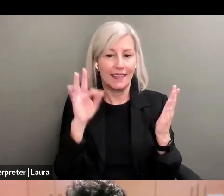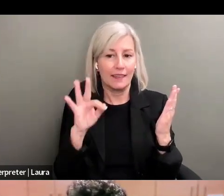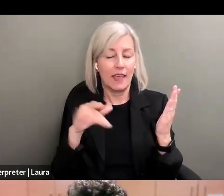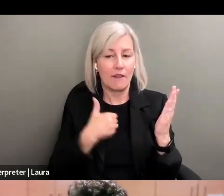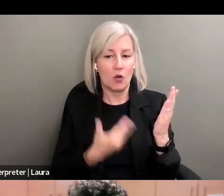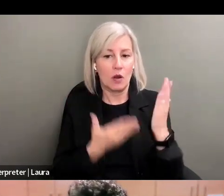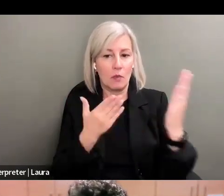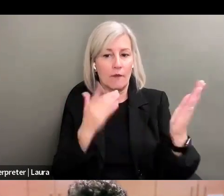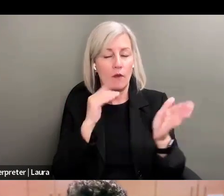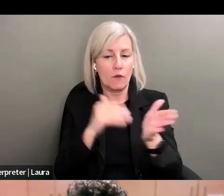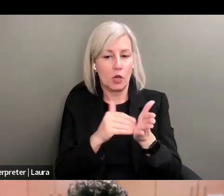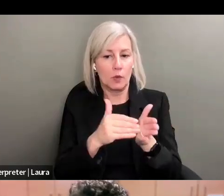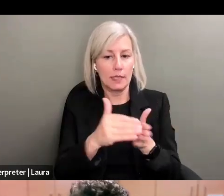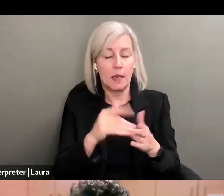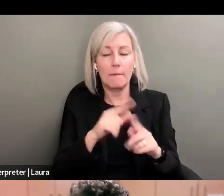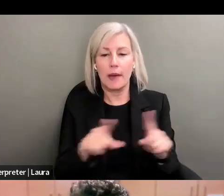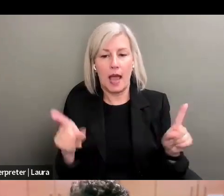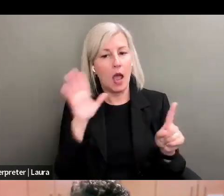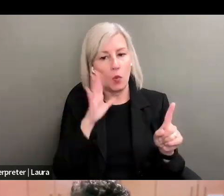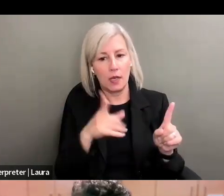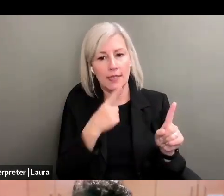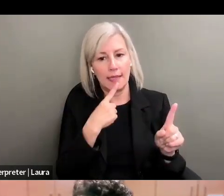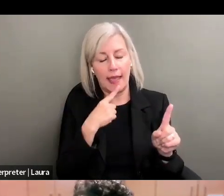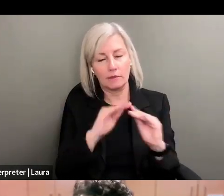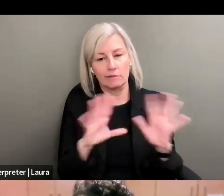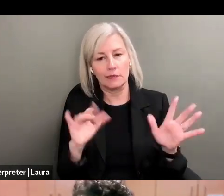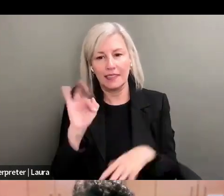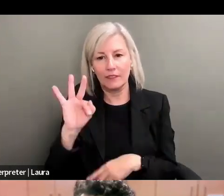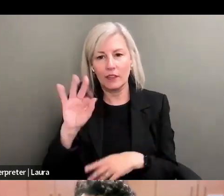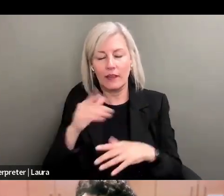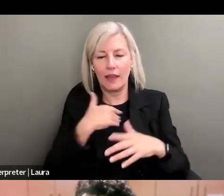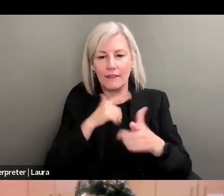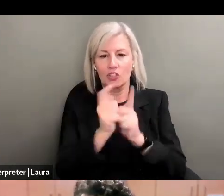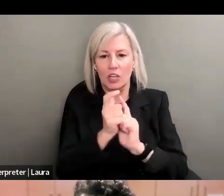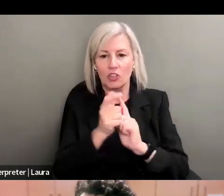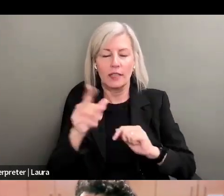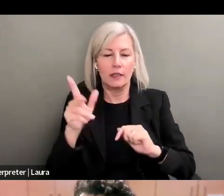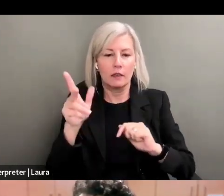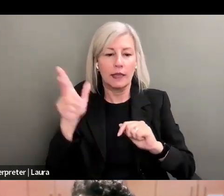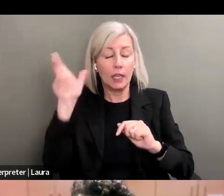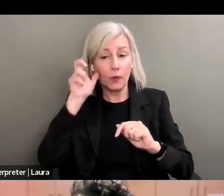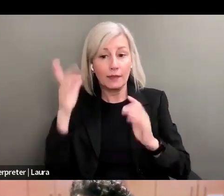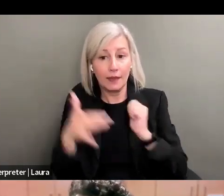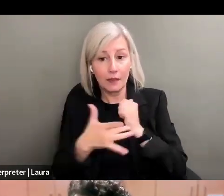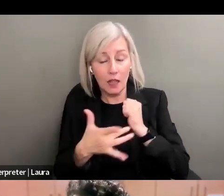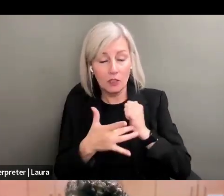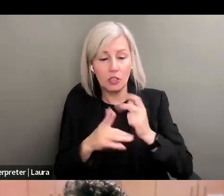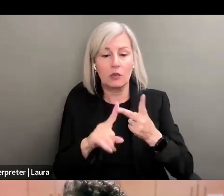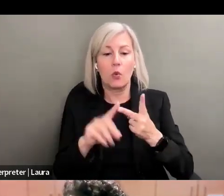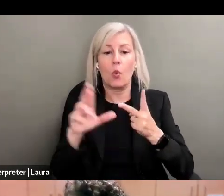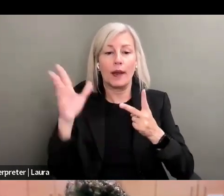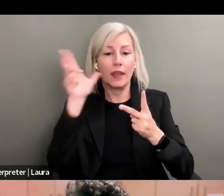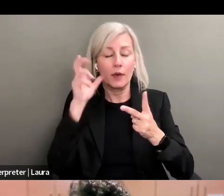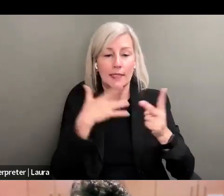frequency, but I would say obviously if there's been a change in hearing technology or hearing sensitivity, it should be reassessed.